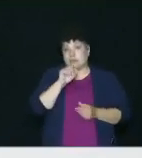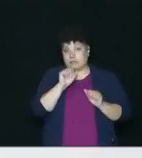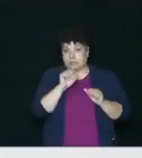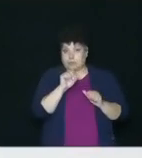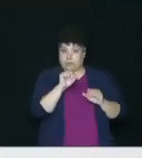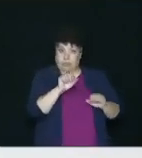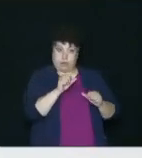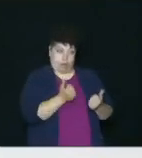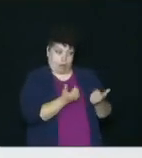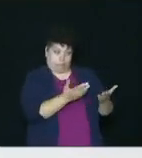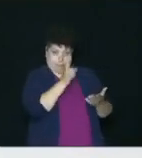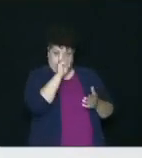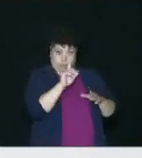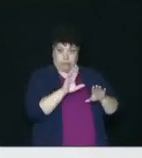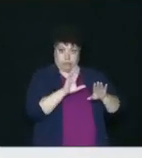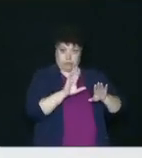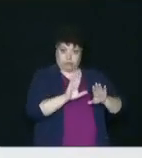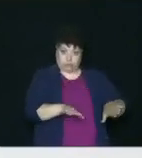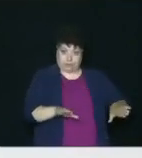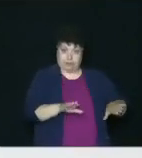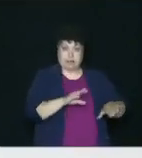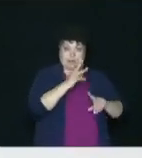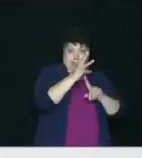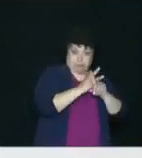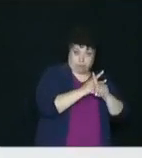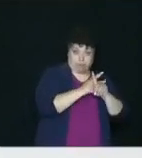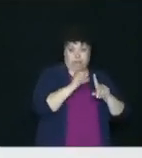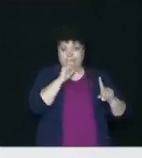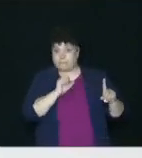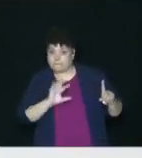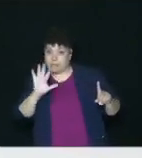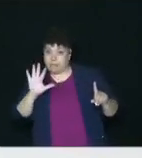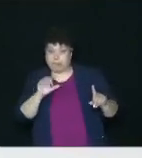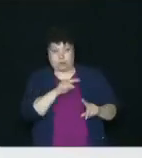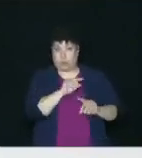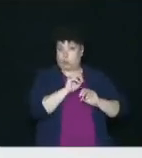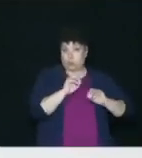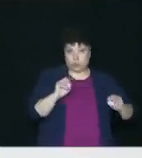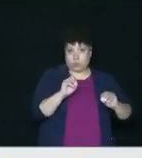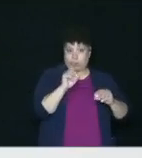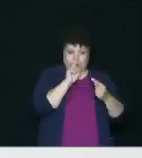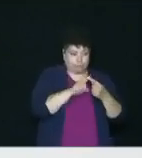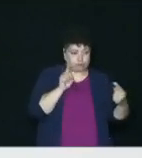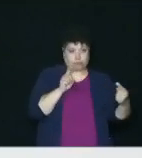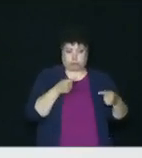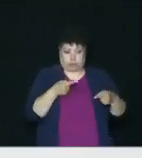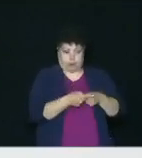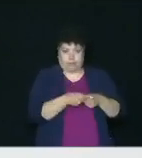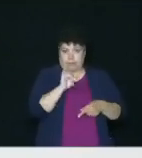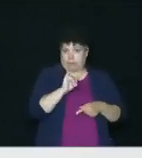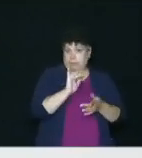THEY ARE SEEING THE COMPLETE TWO DOSE PRIMARY SERIES OF MODERNA'S SPIKEVAX COVID-19 VACCINE MAY BE